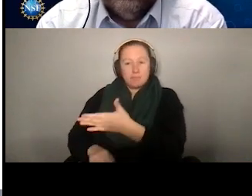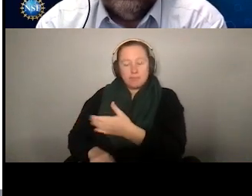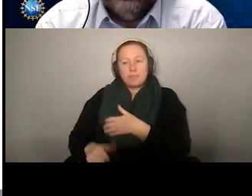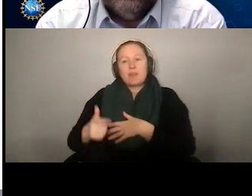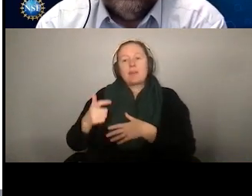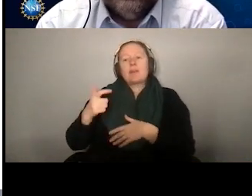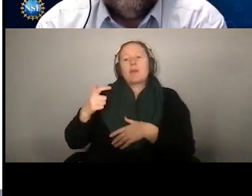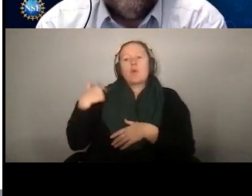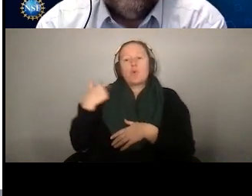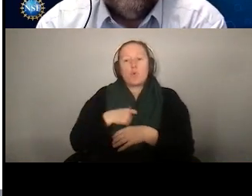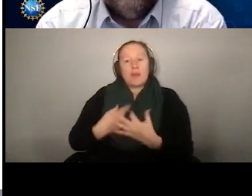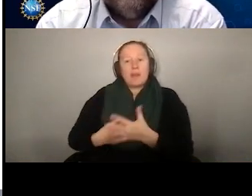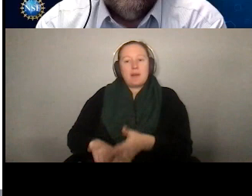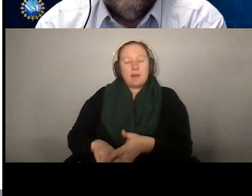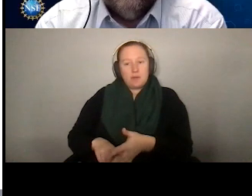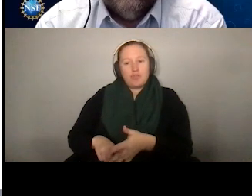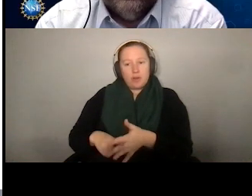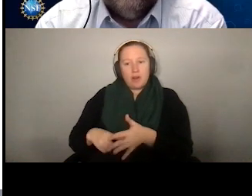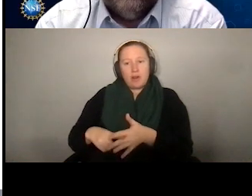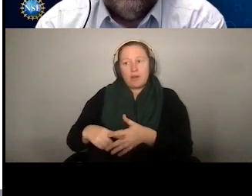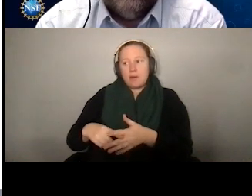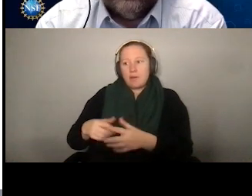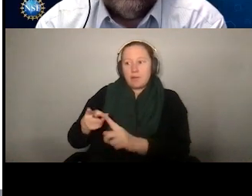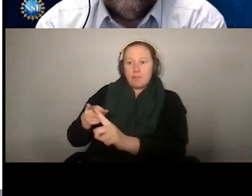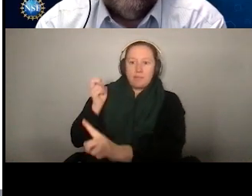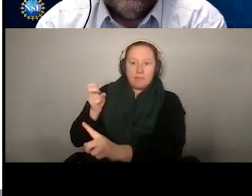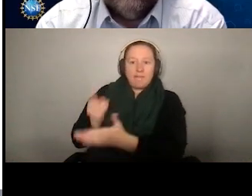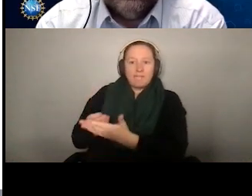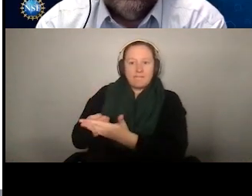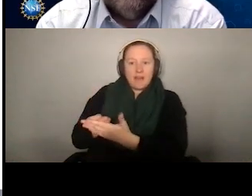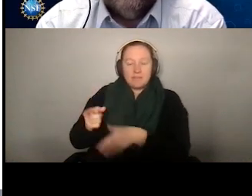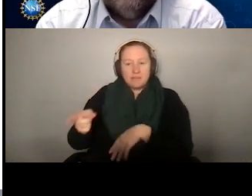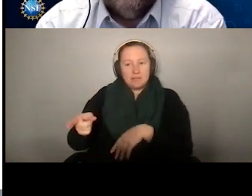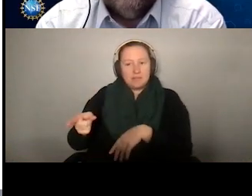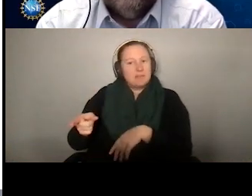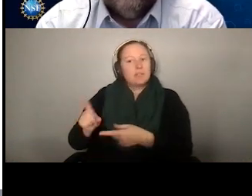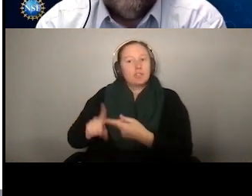initiates the transfer of funds when a sender has authorized the company to whom